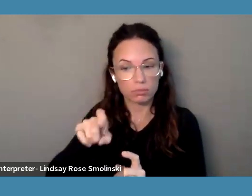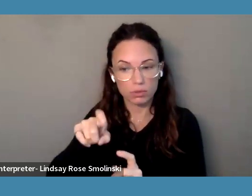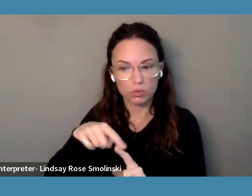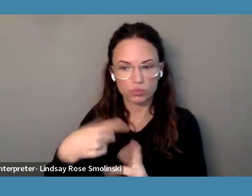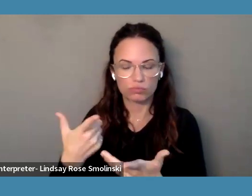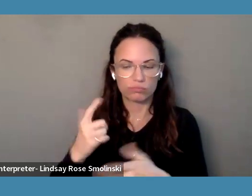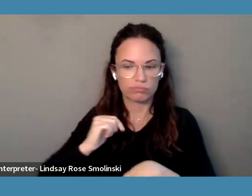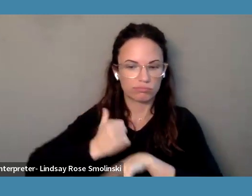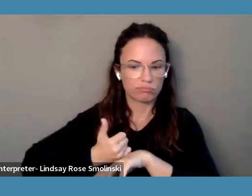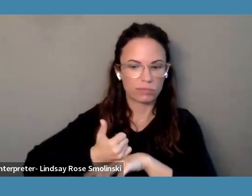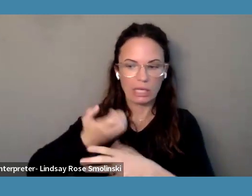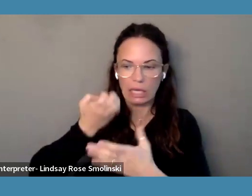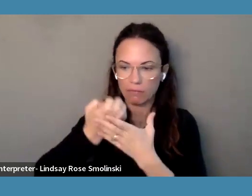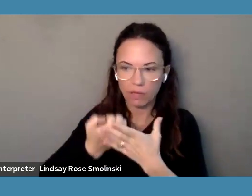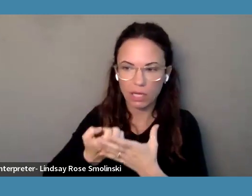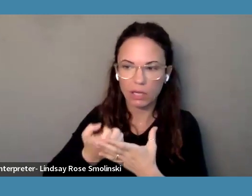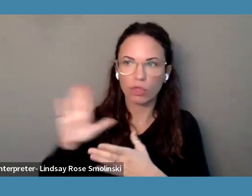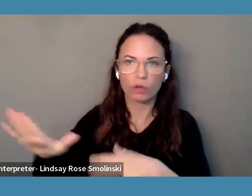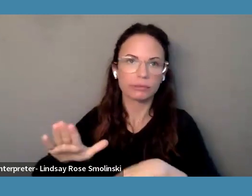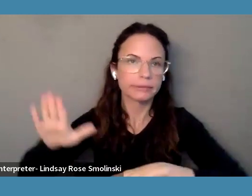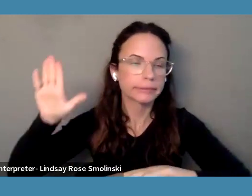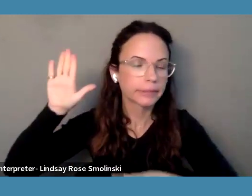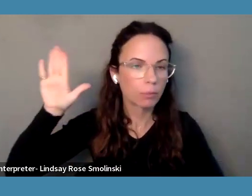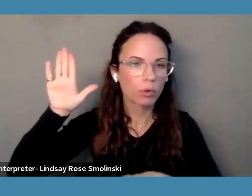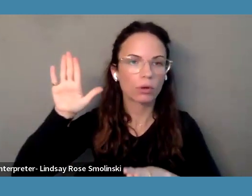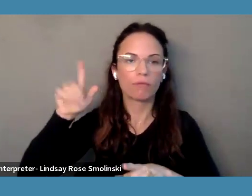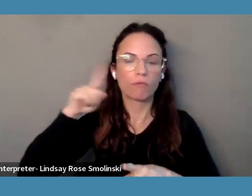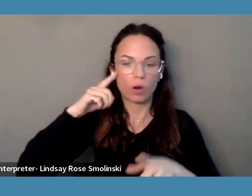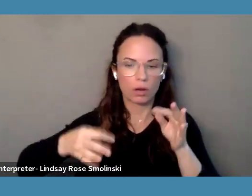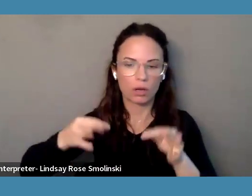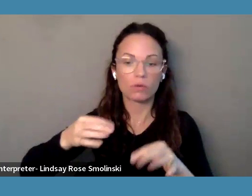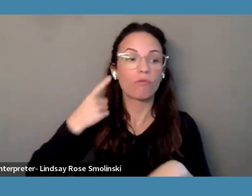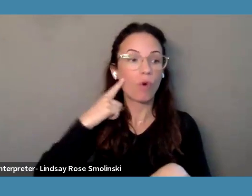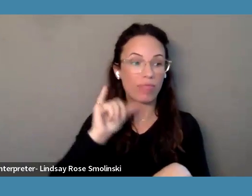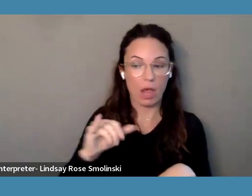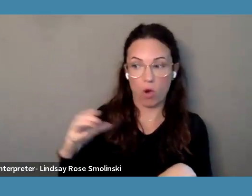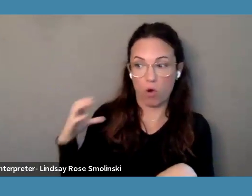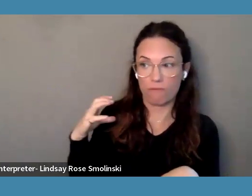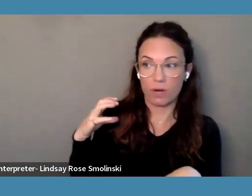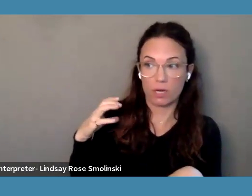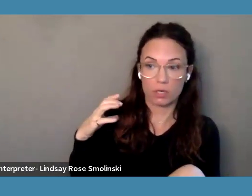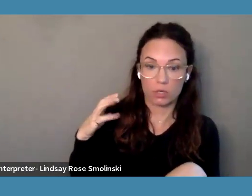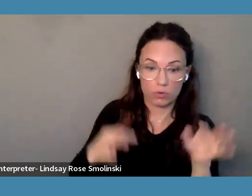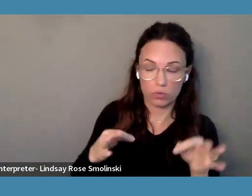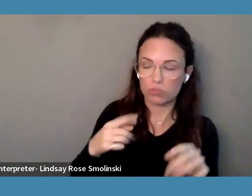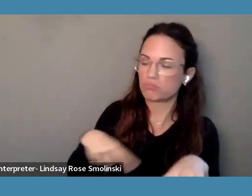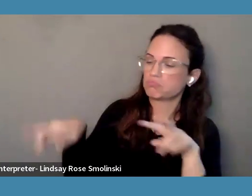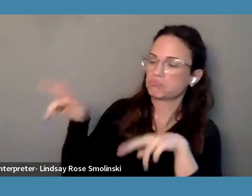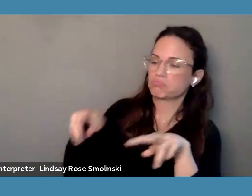as evidence and testimony at the fair hearing for the hearing officer to make a determination that's favorable for you.